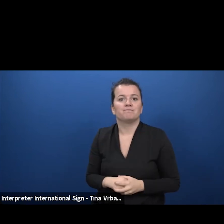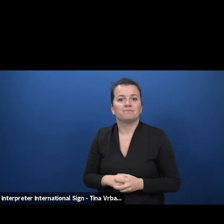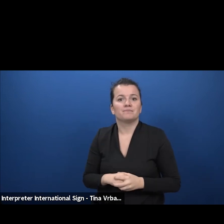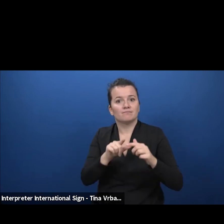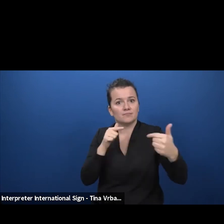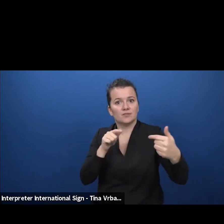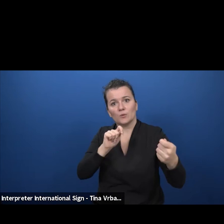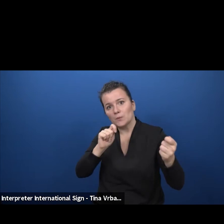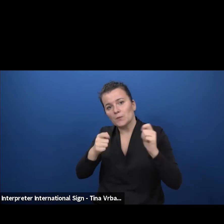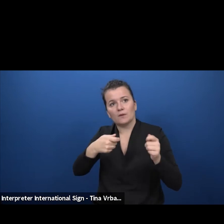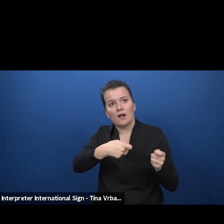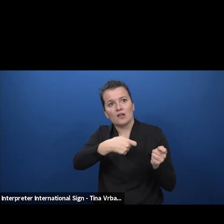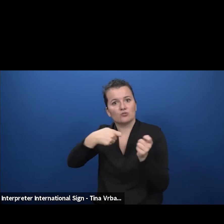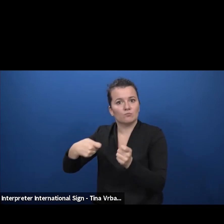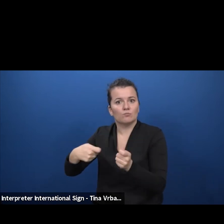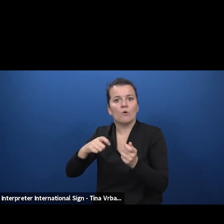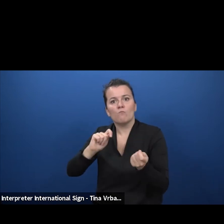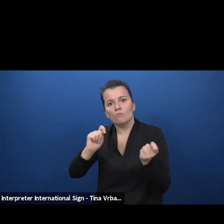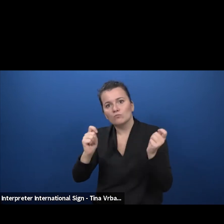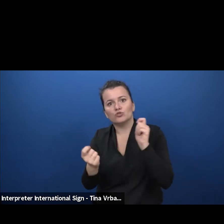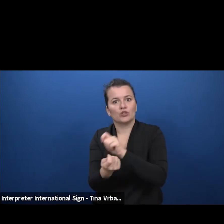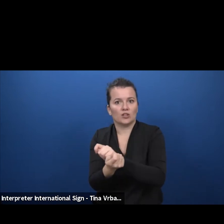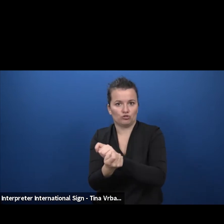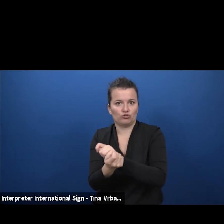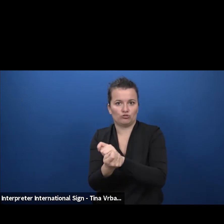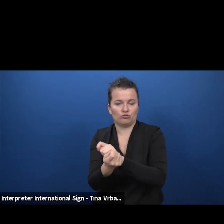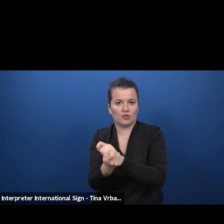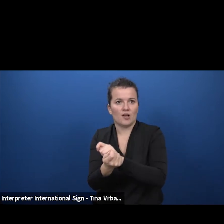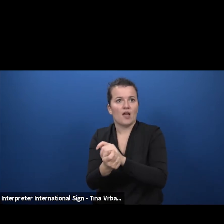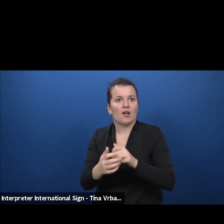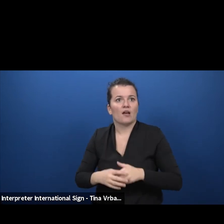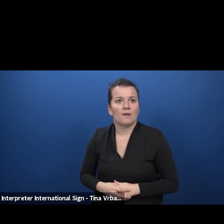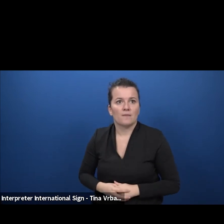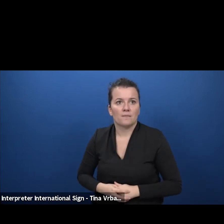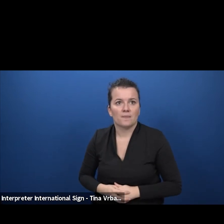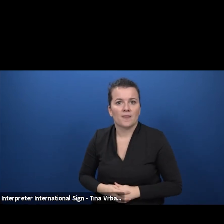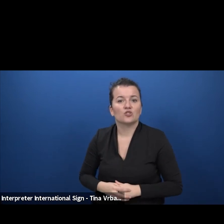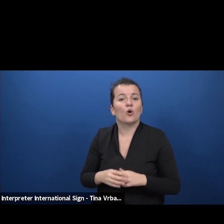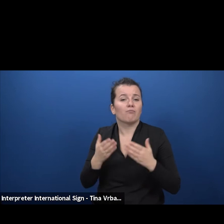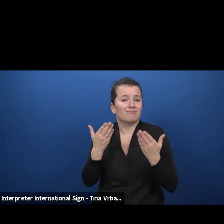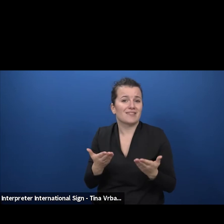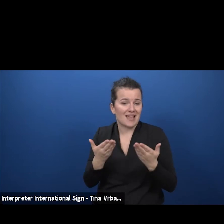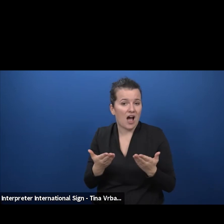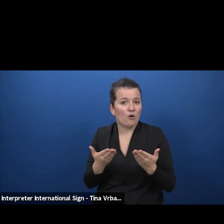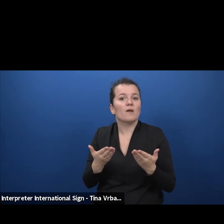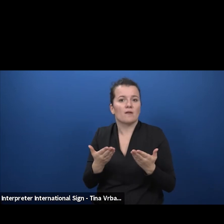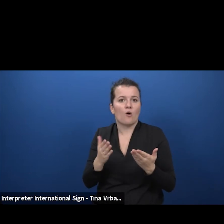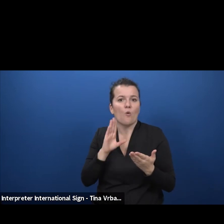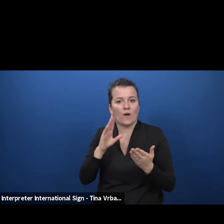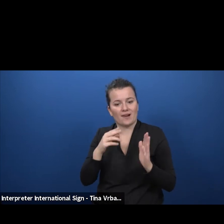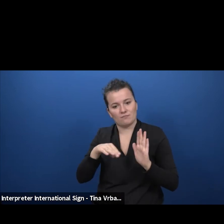changes and updates of the programme will becommunicated on the festival home page